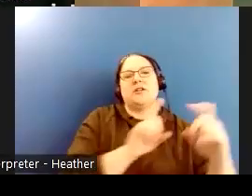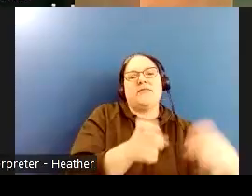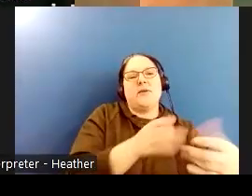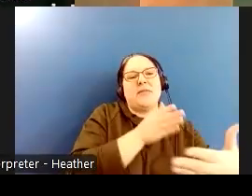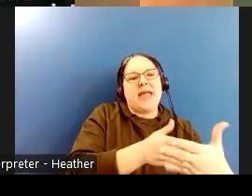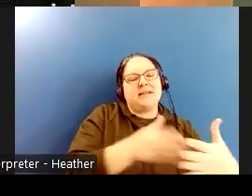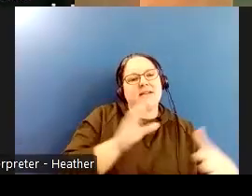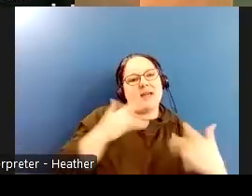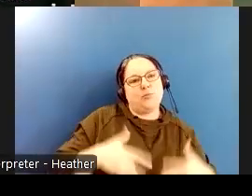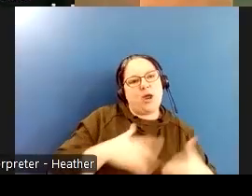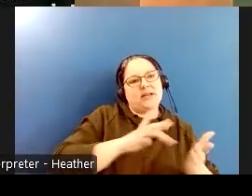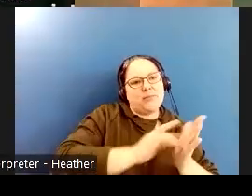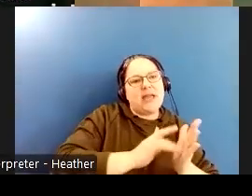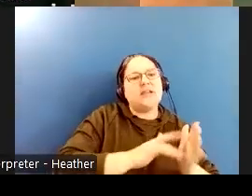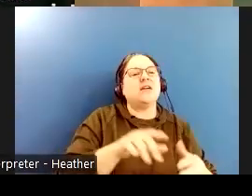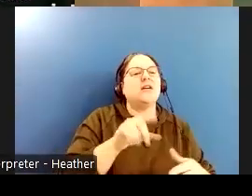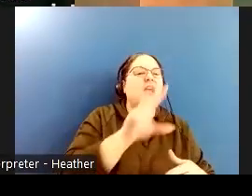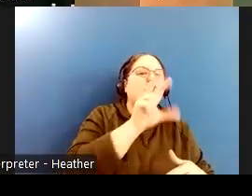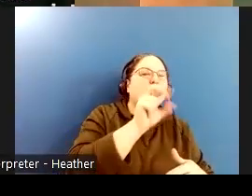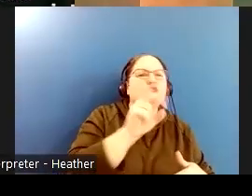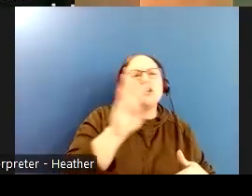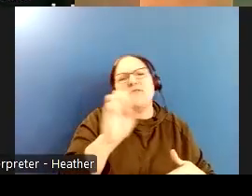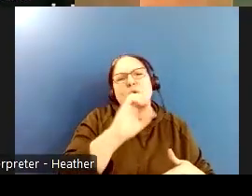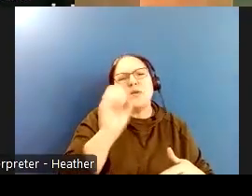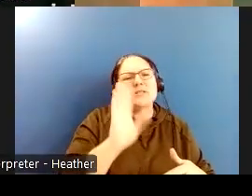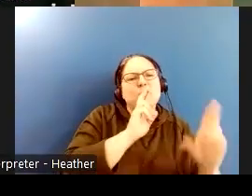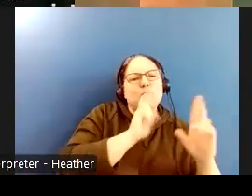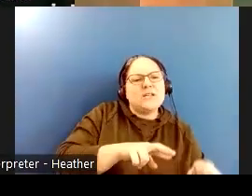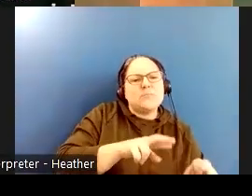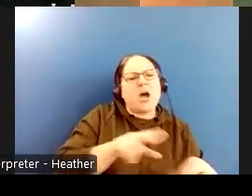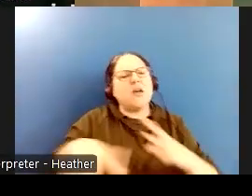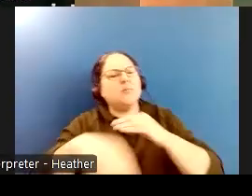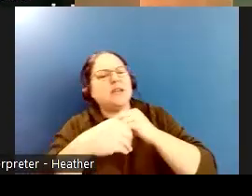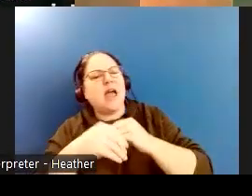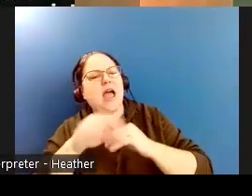but then you add buproprion or all these other agents you can get get about a 70% response right